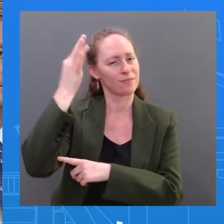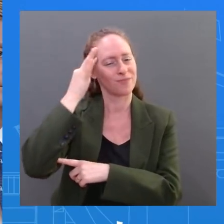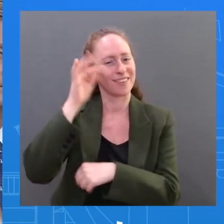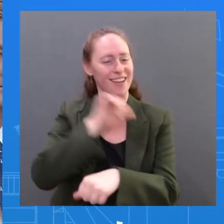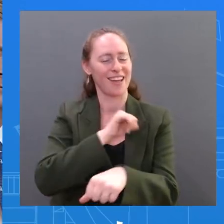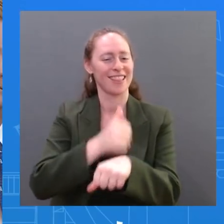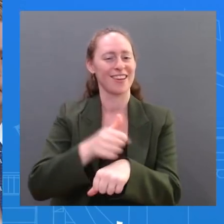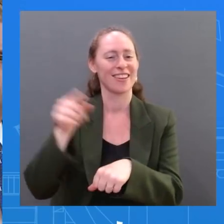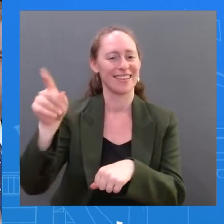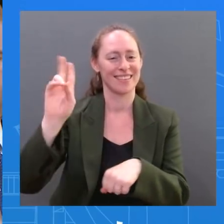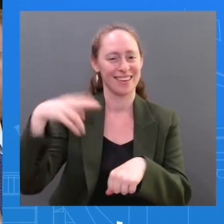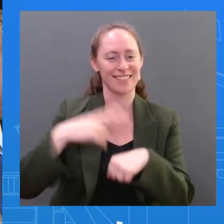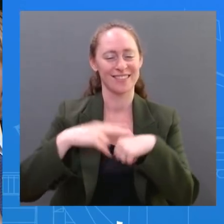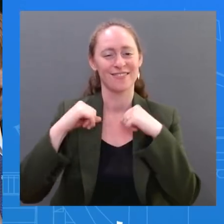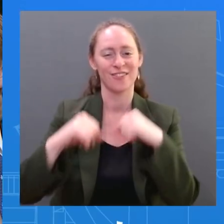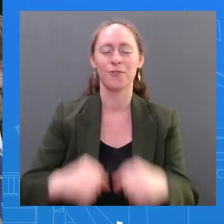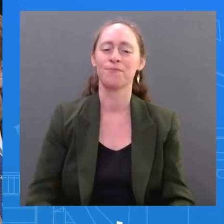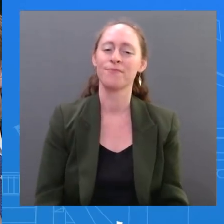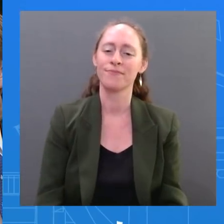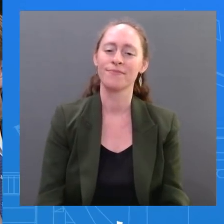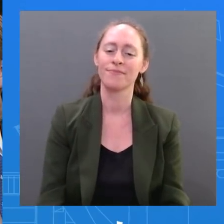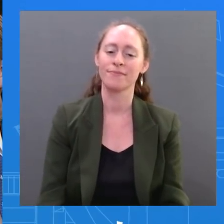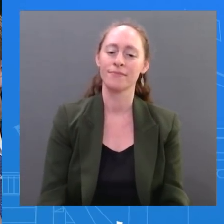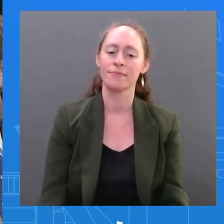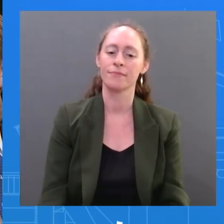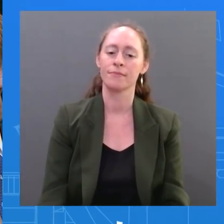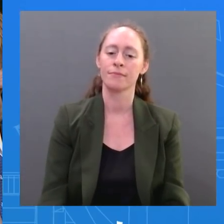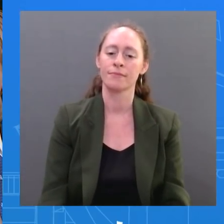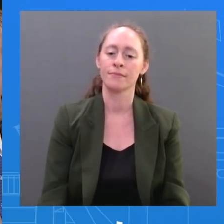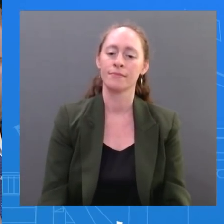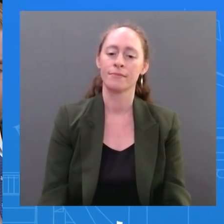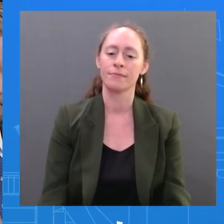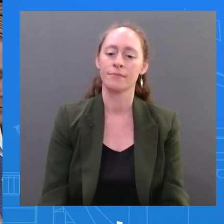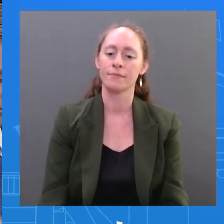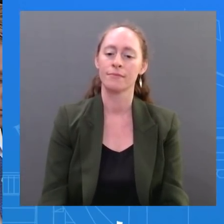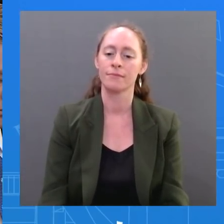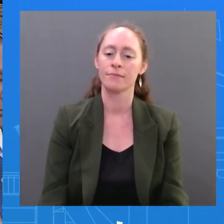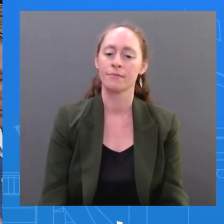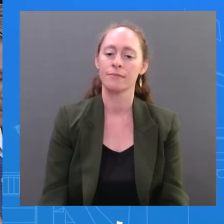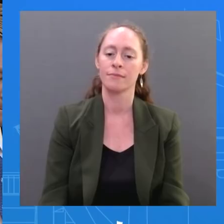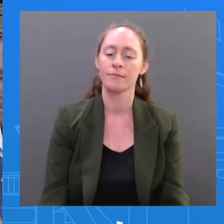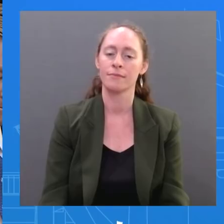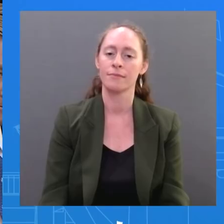for renewal next week. Do you have any sense of how the President is planning to proceed there?